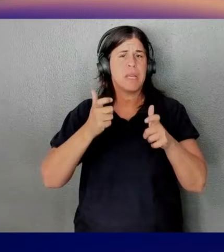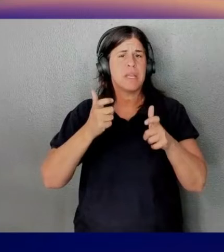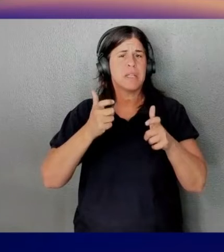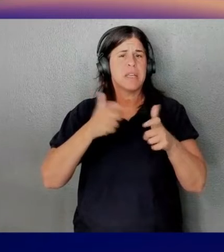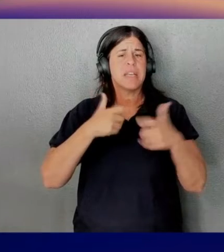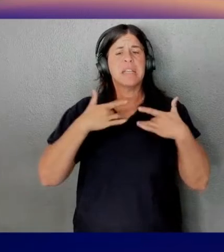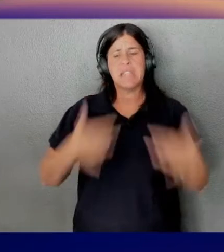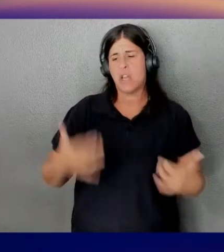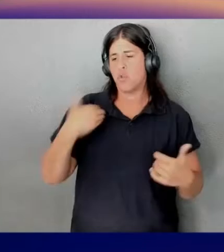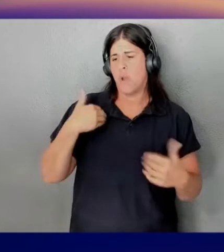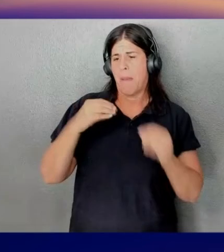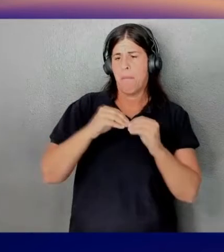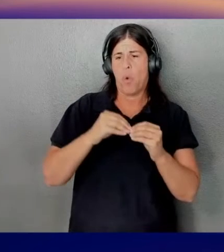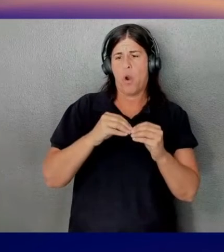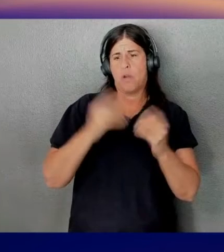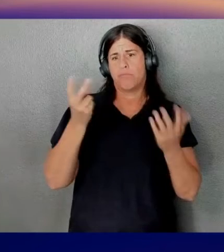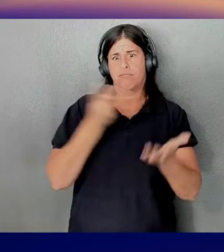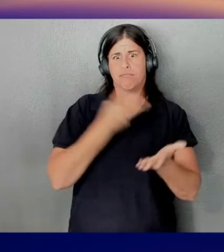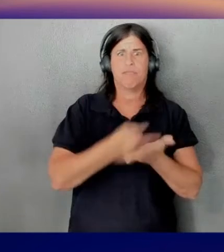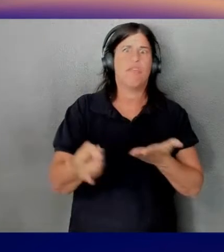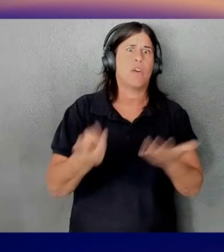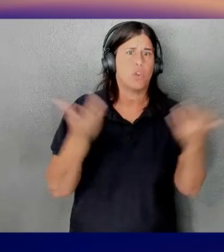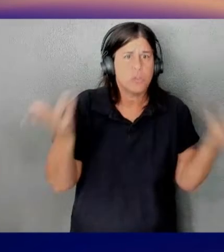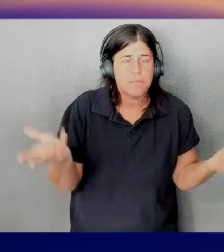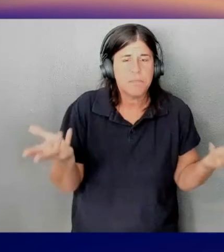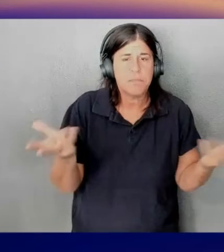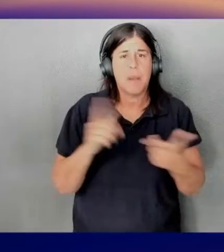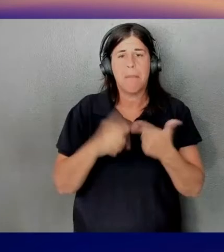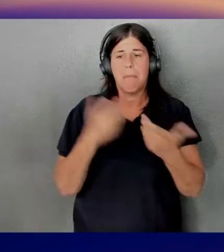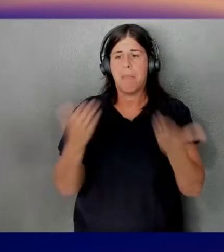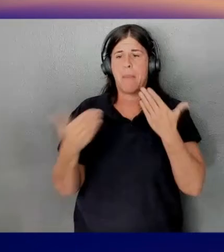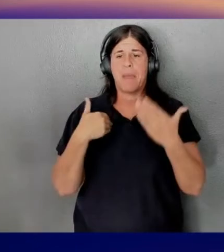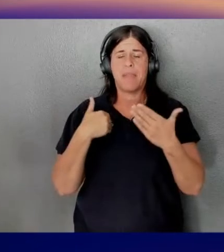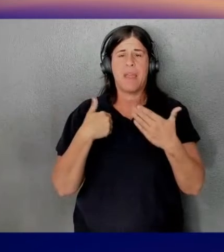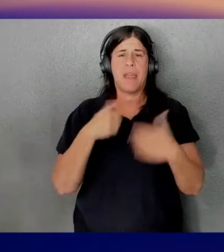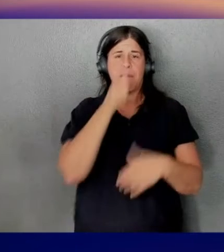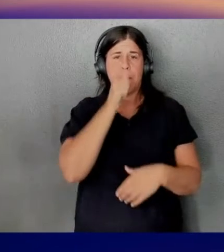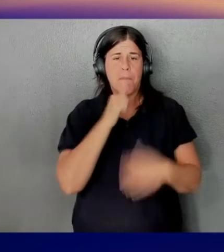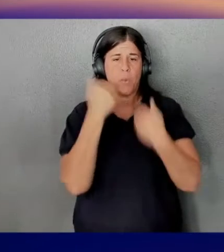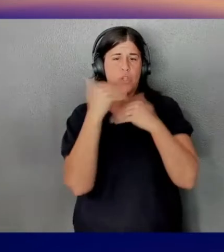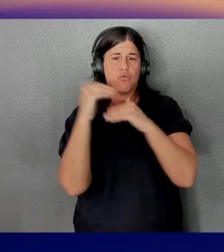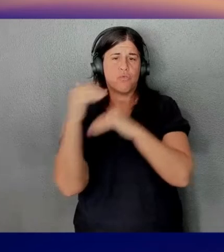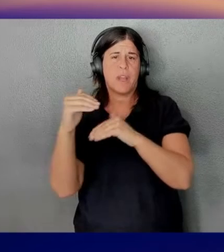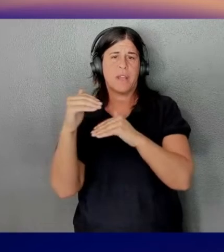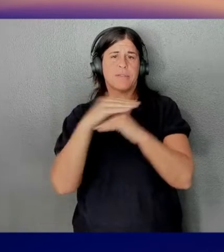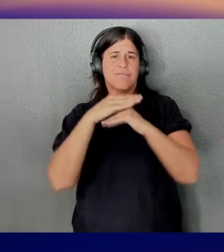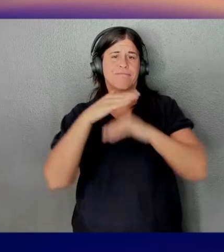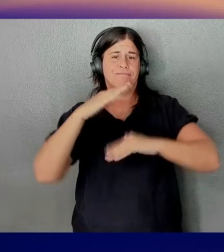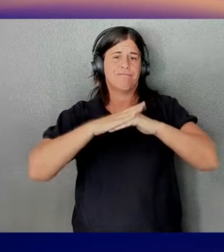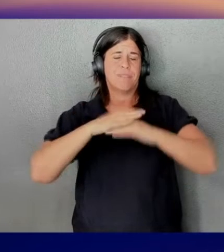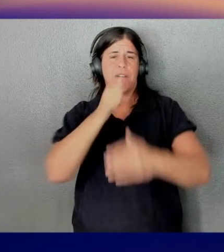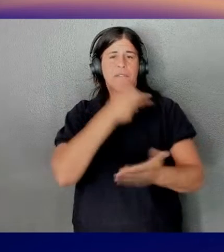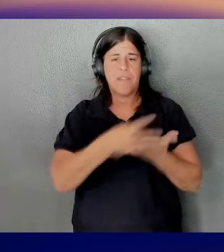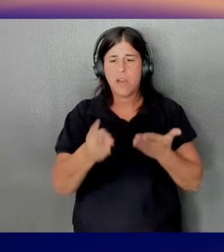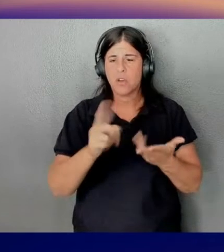tend to fail, maybe they have restrained failure or maybe you know, something else doesn't really matter in this case.